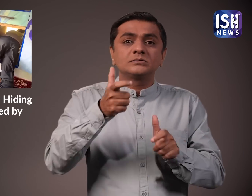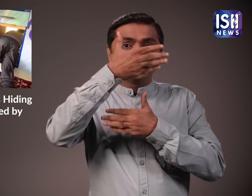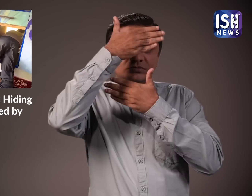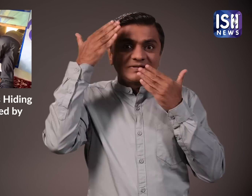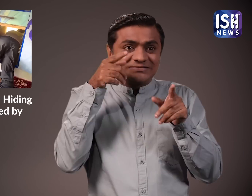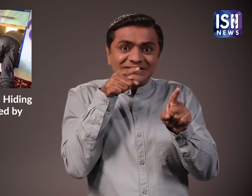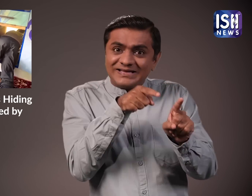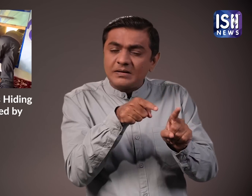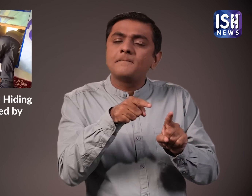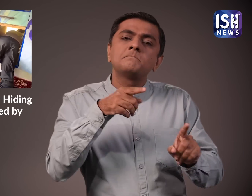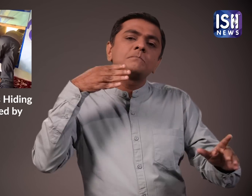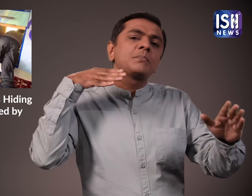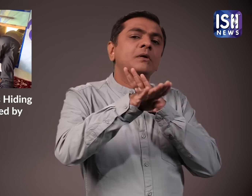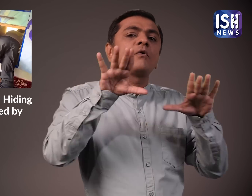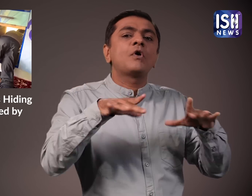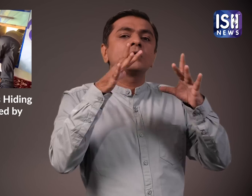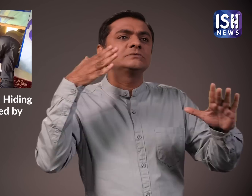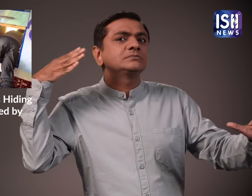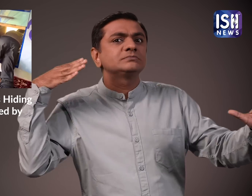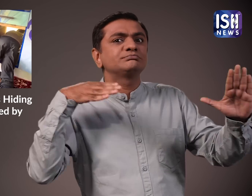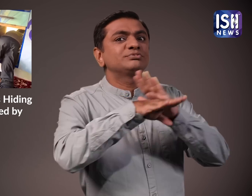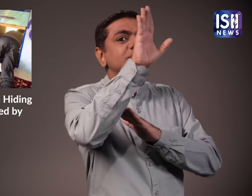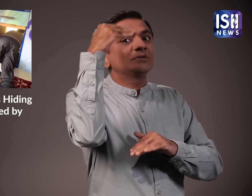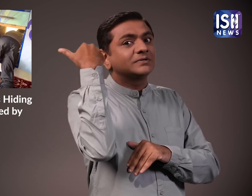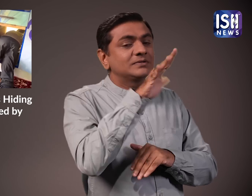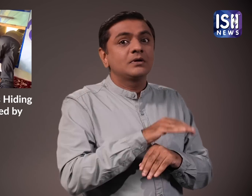The terrorists fled into the nearby forest.